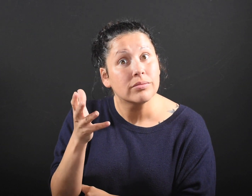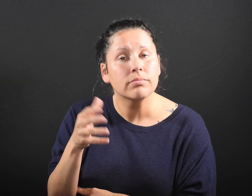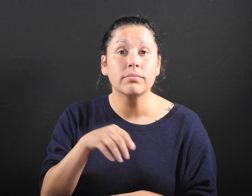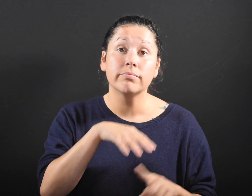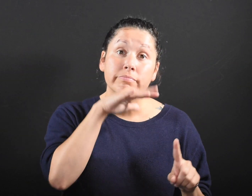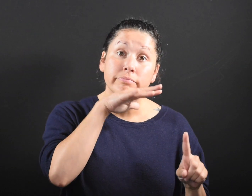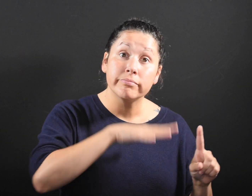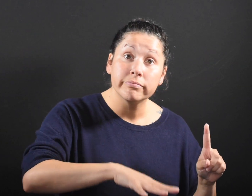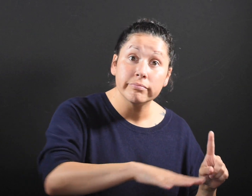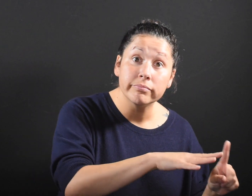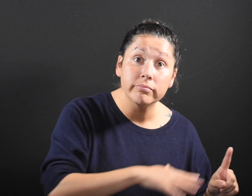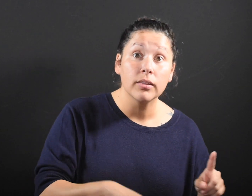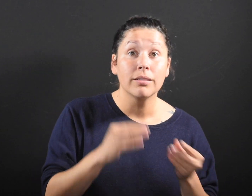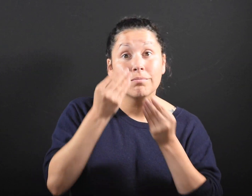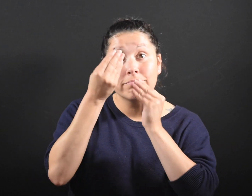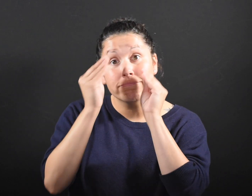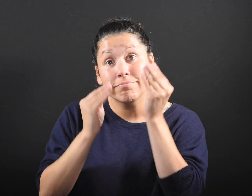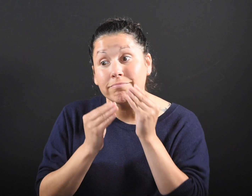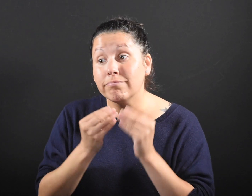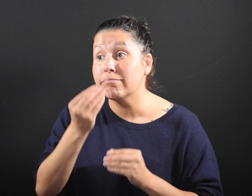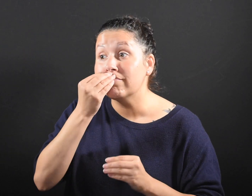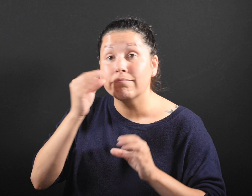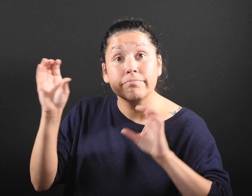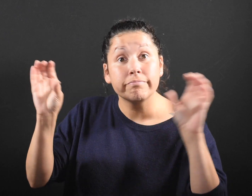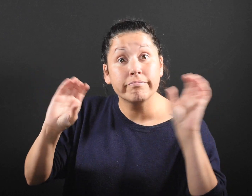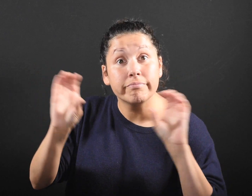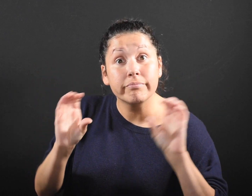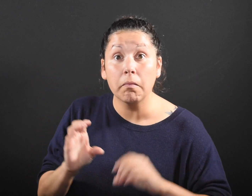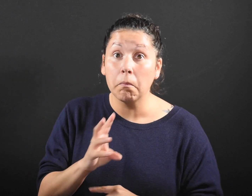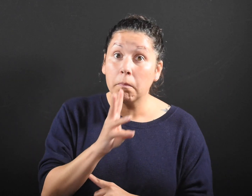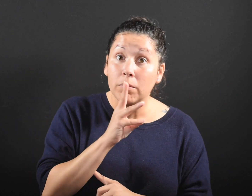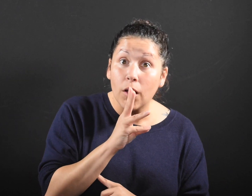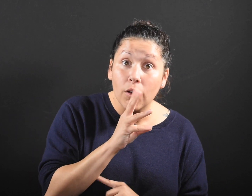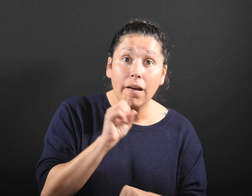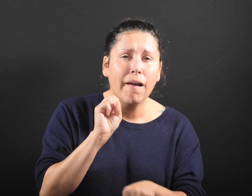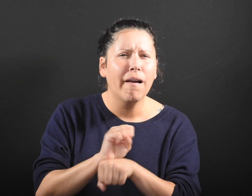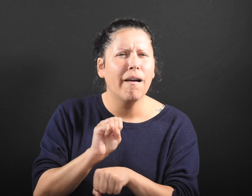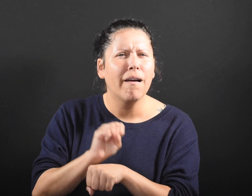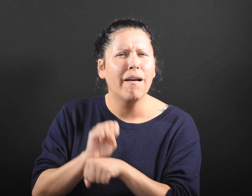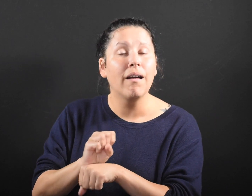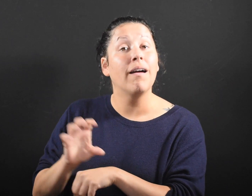common source of lead exposure, for example, is from peeling or chipping paint from older homes.